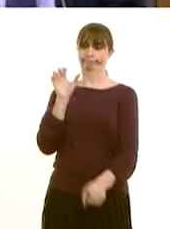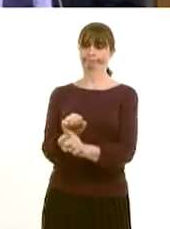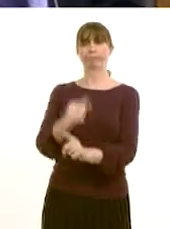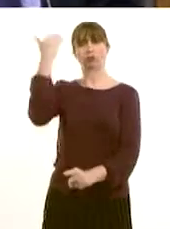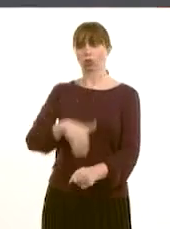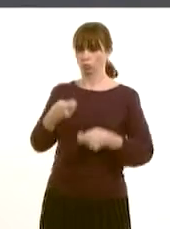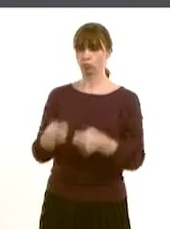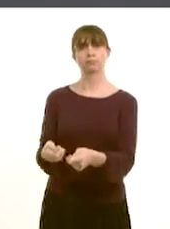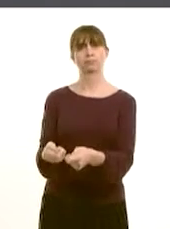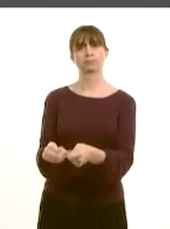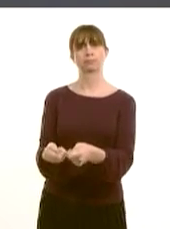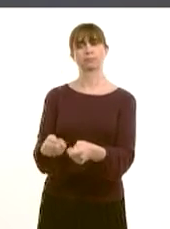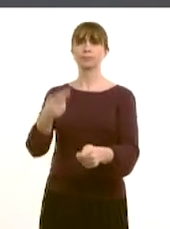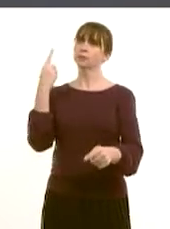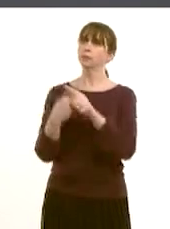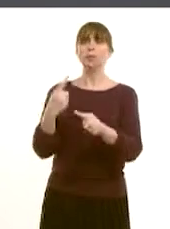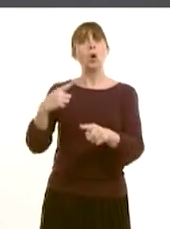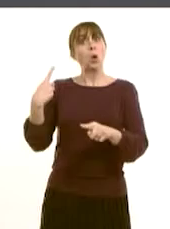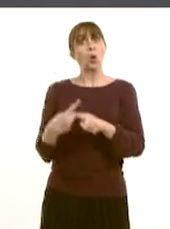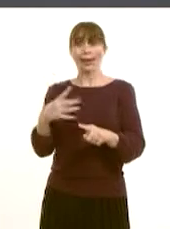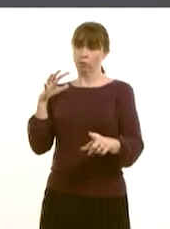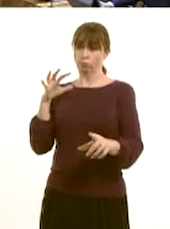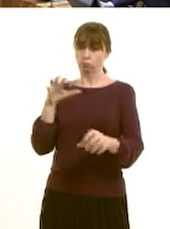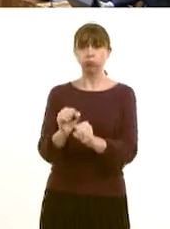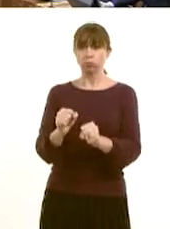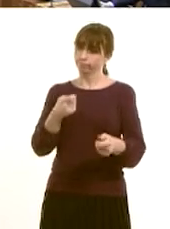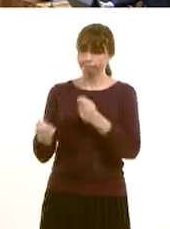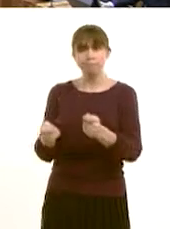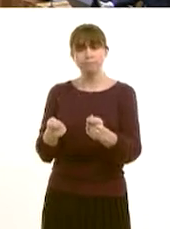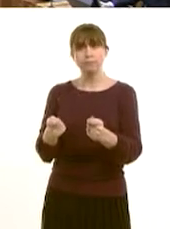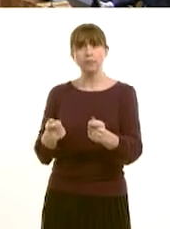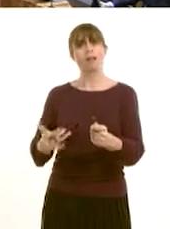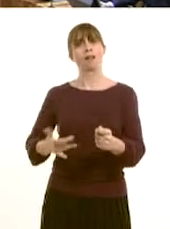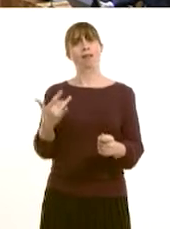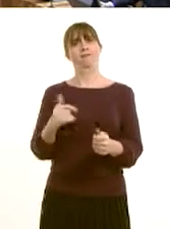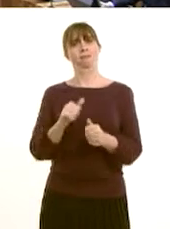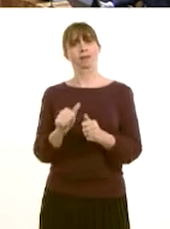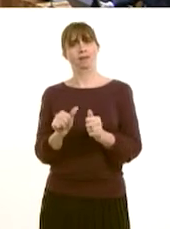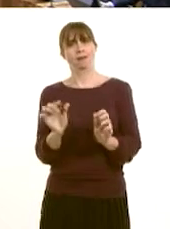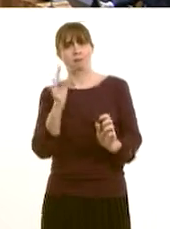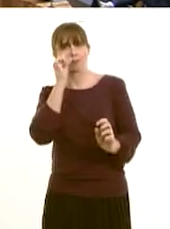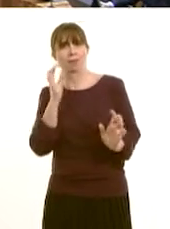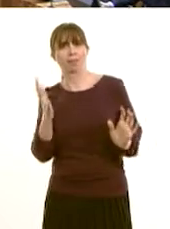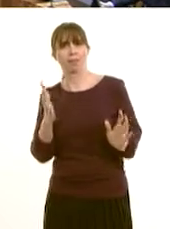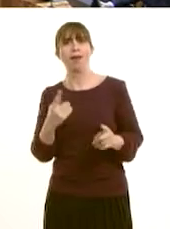because we know that that has a huge impact on their ability not just to survive, but to avoid long-term disability.